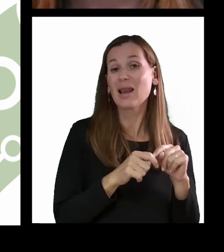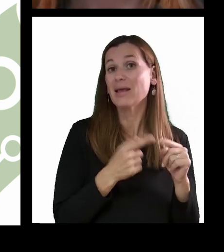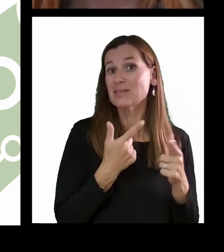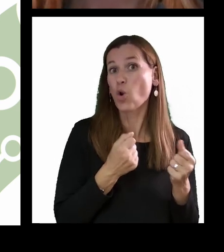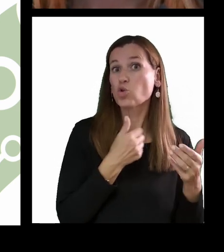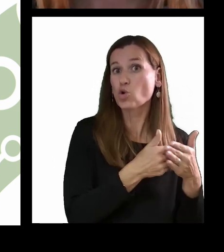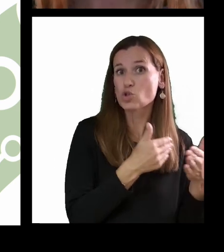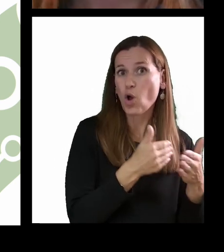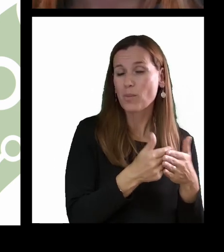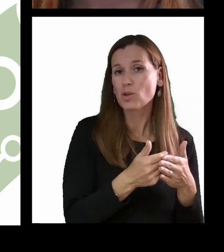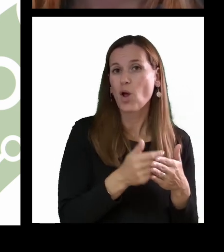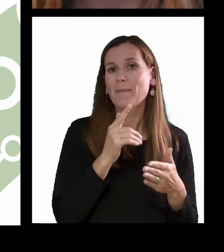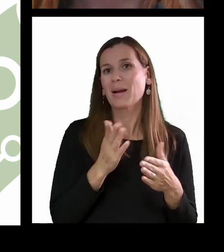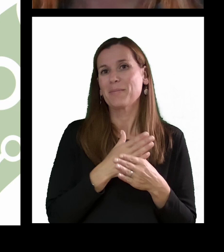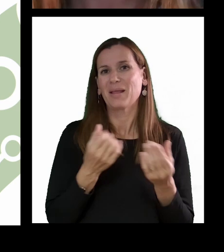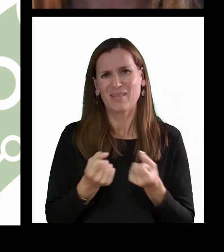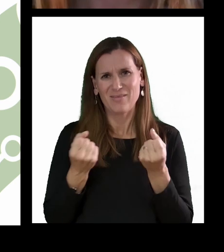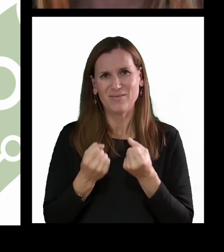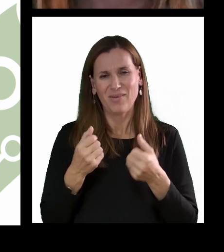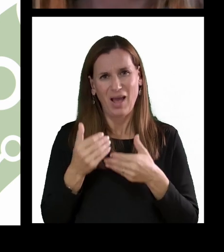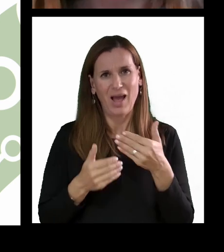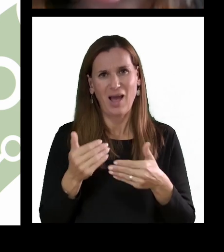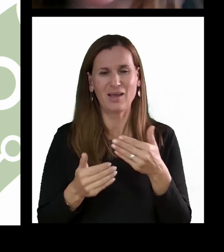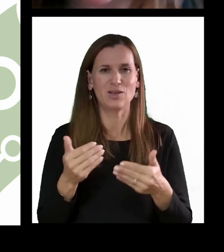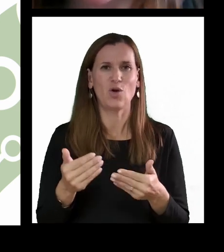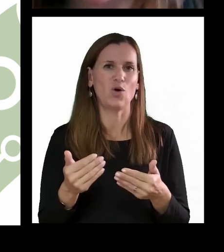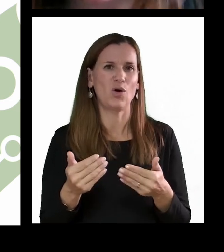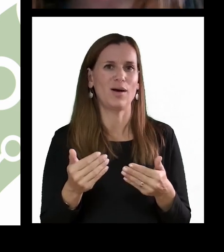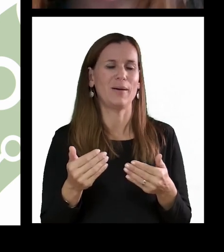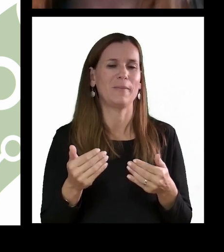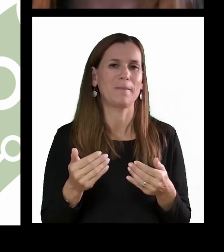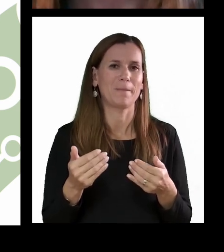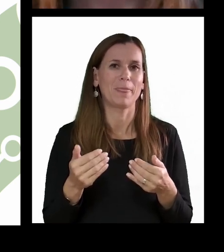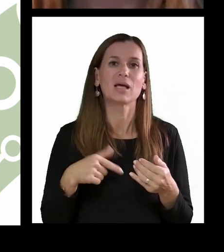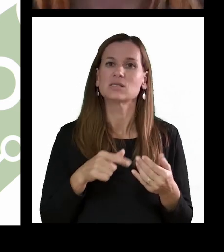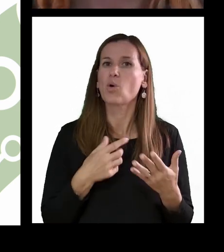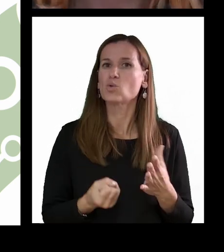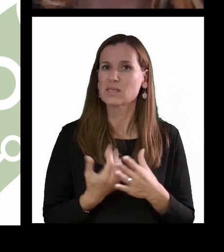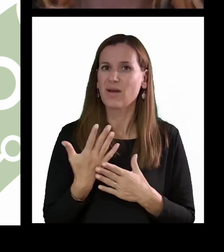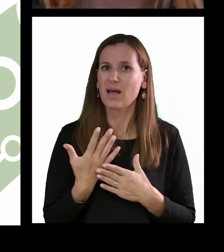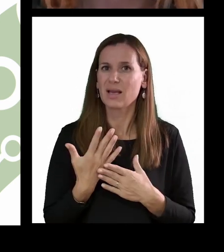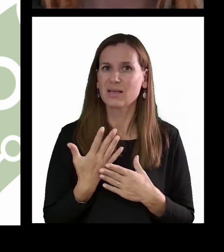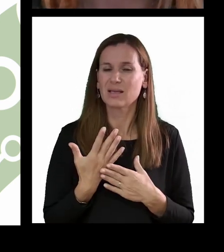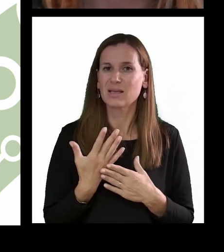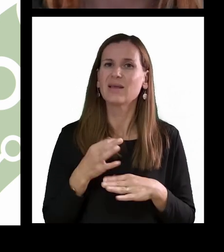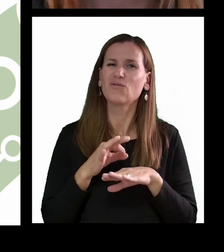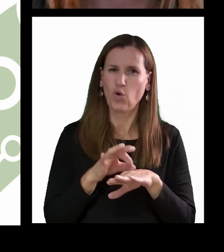has been the training with a lot of educators and teachers and we created guidelines, practical guidelines,